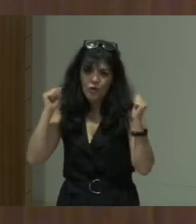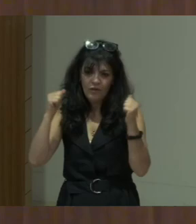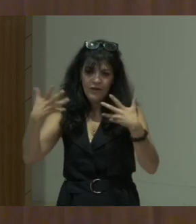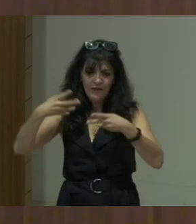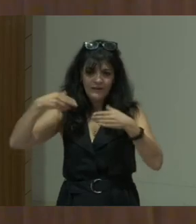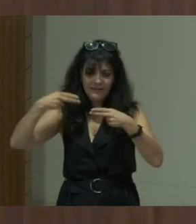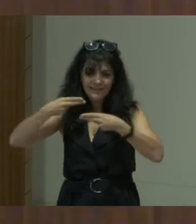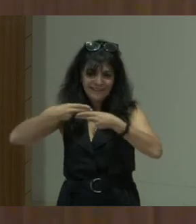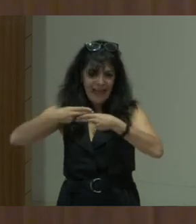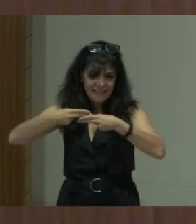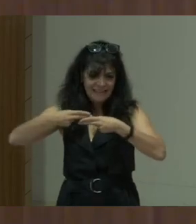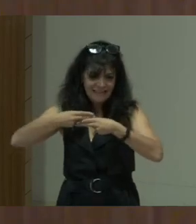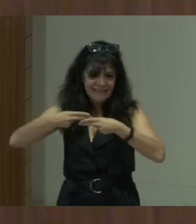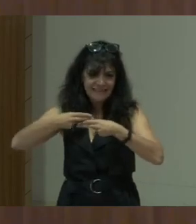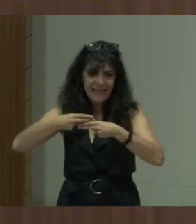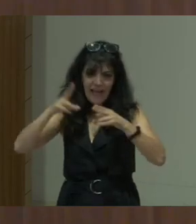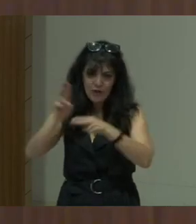and then you can use it for your work.